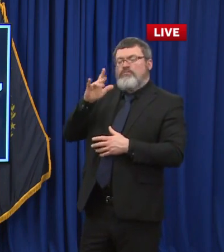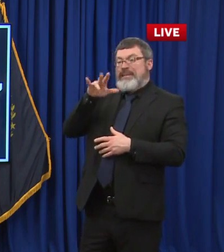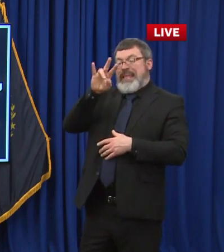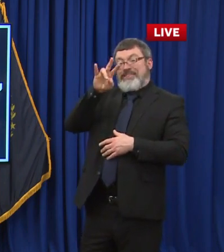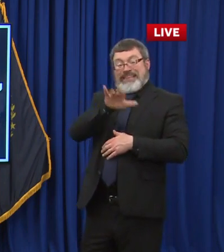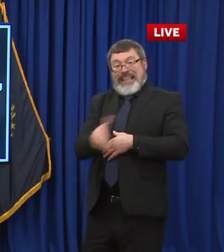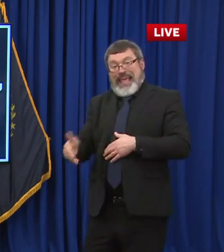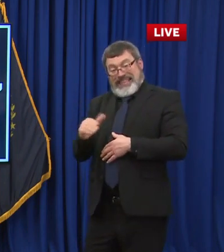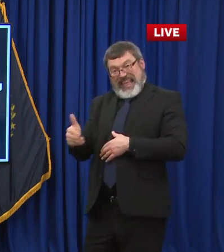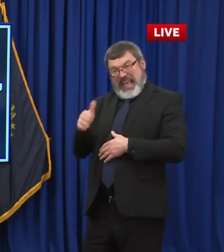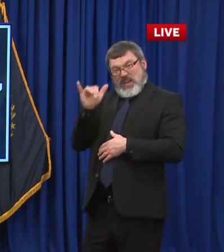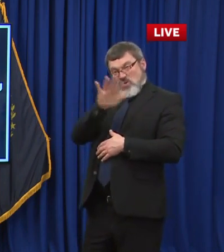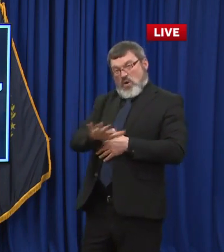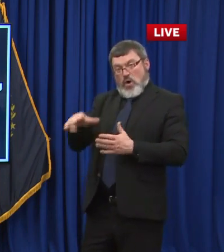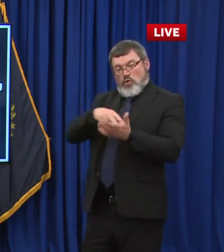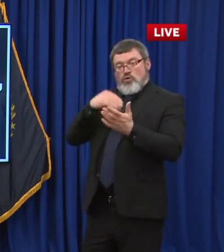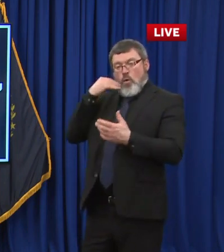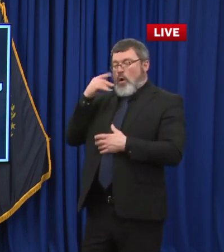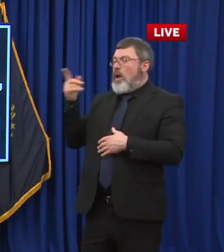WERE THEY ALL LONG-TERM CARE?